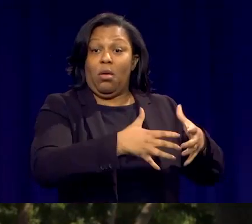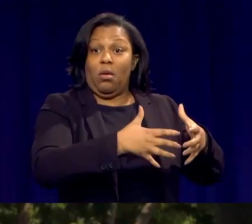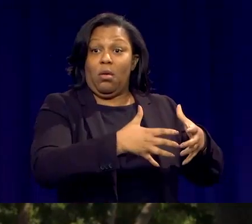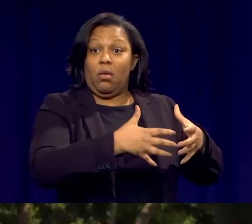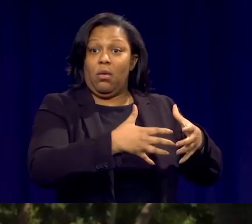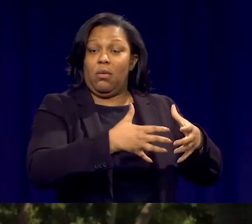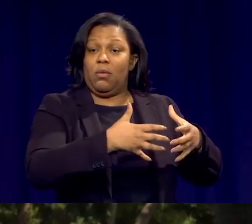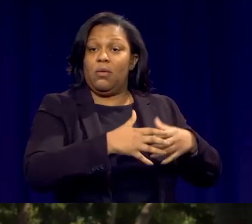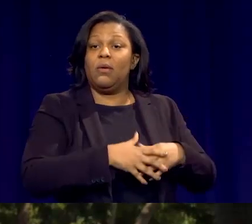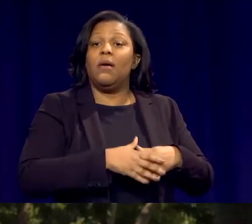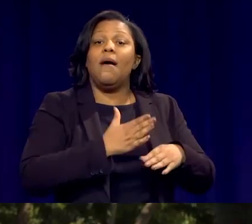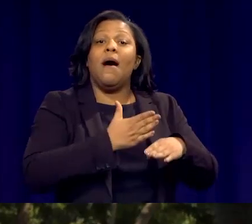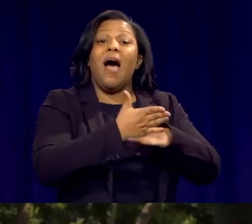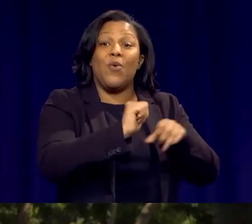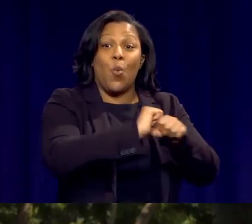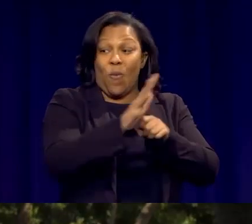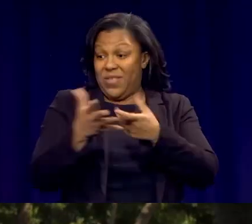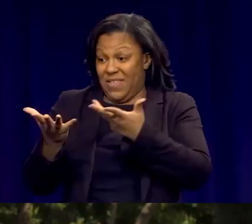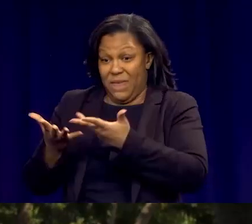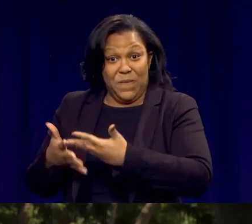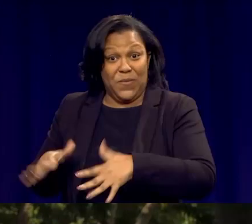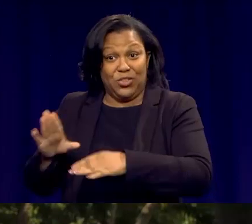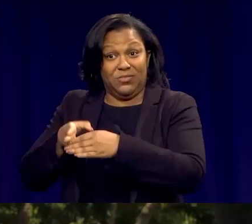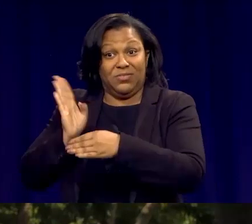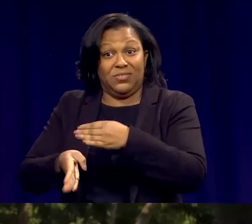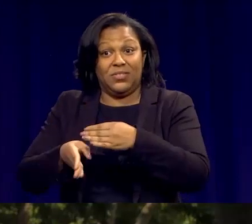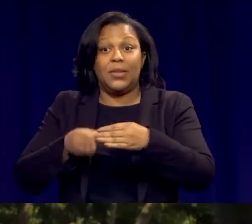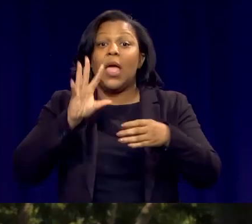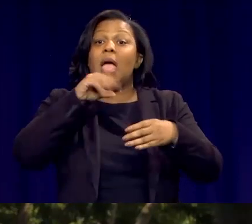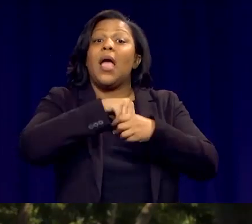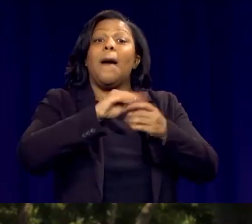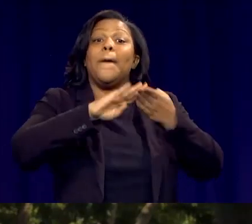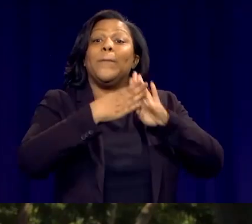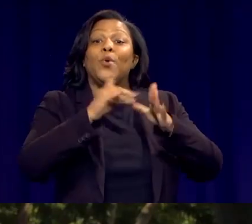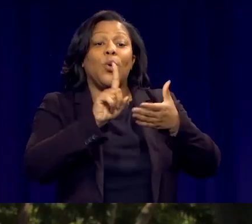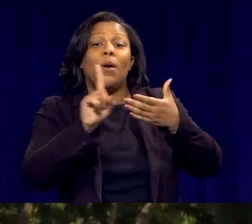as you start to go out in the community post-COVID, and what that might mean for us,